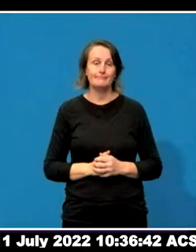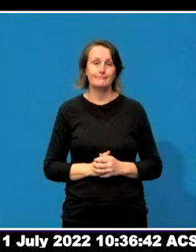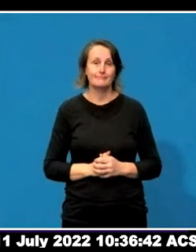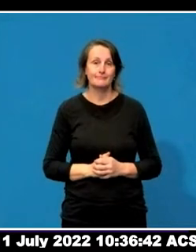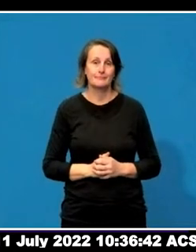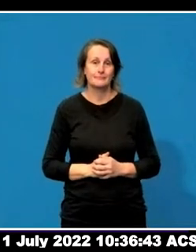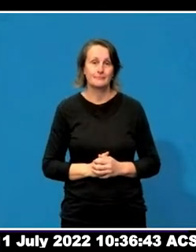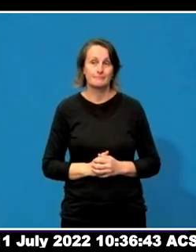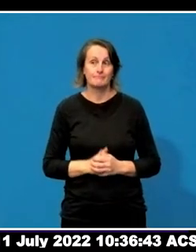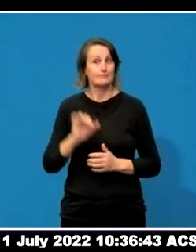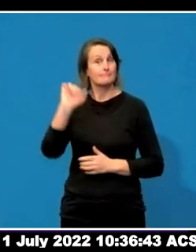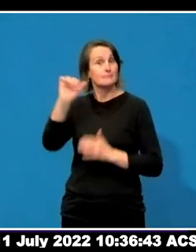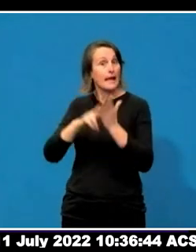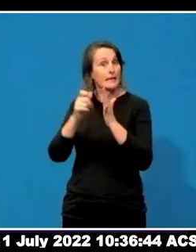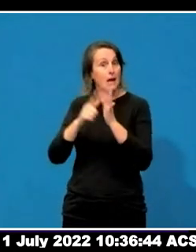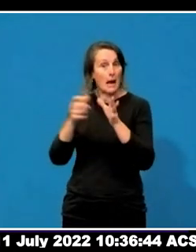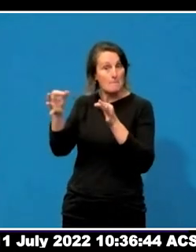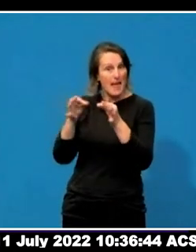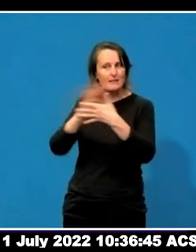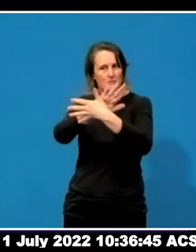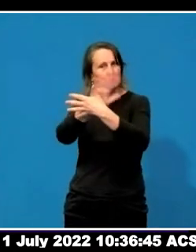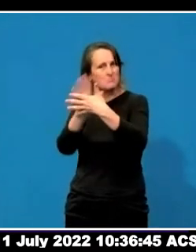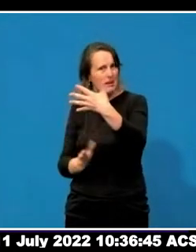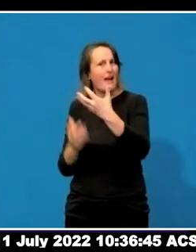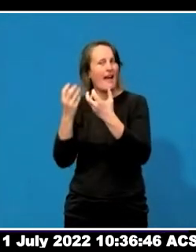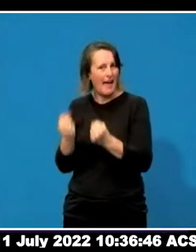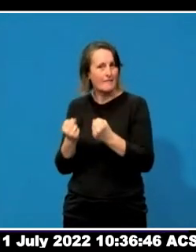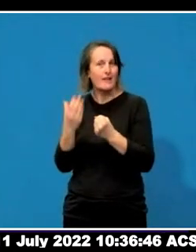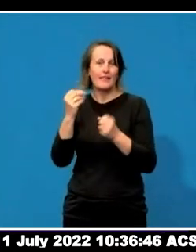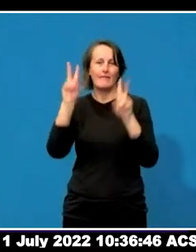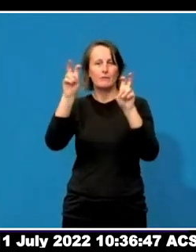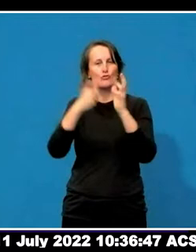These strategies include, as will be explained, the Rural and Remote Strategy, the